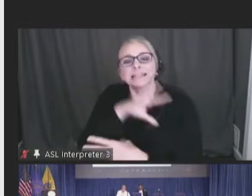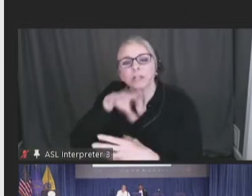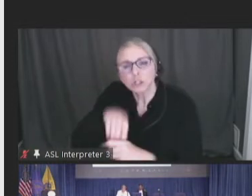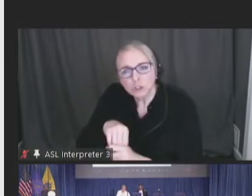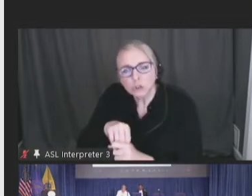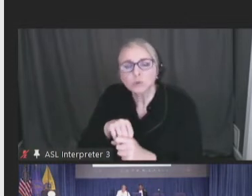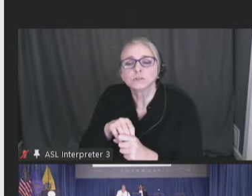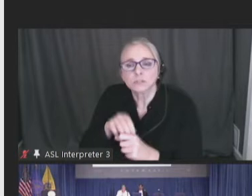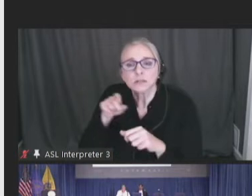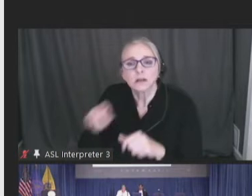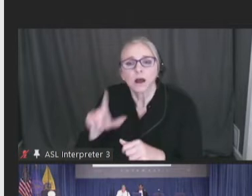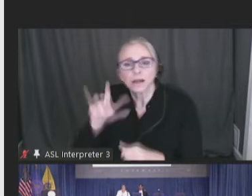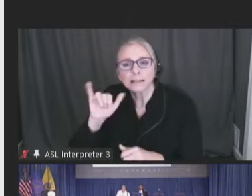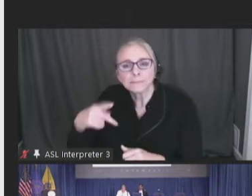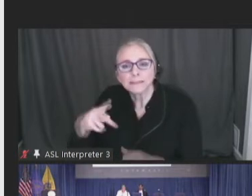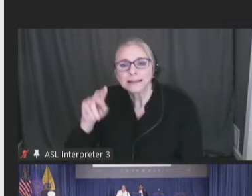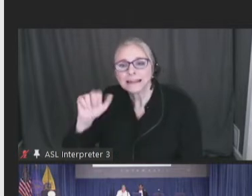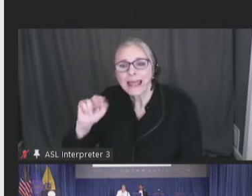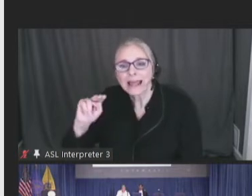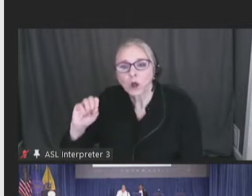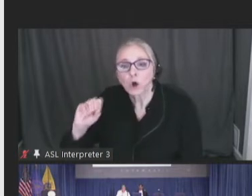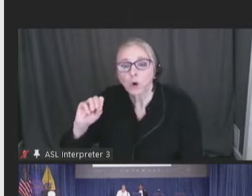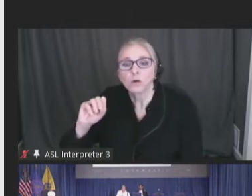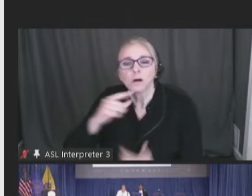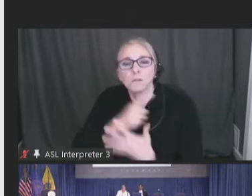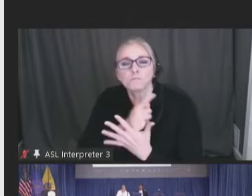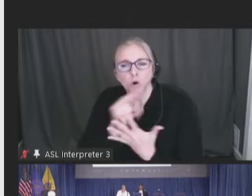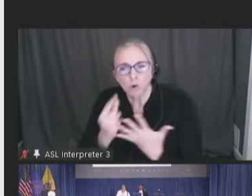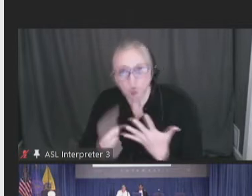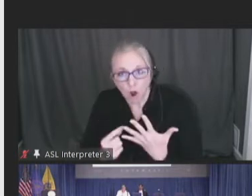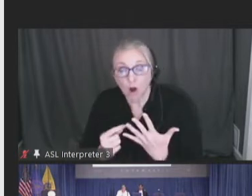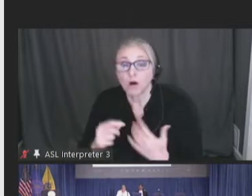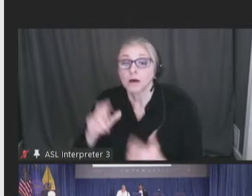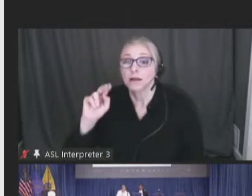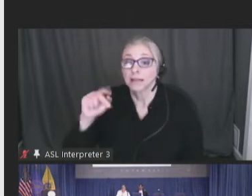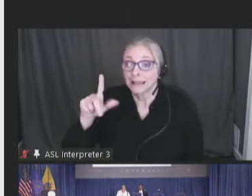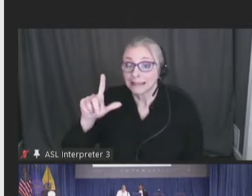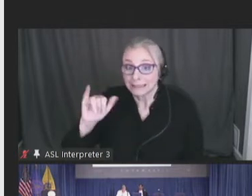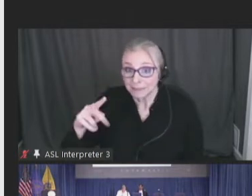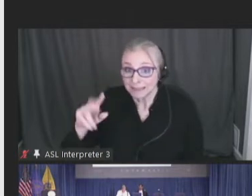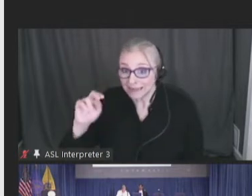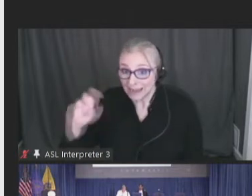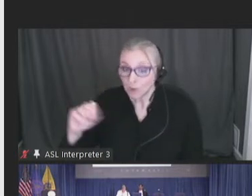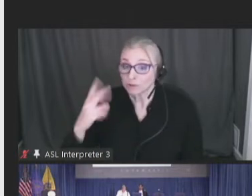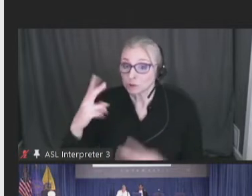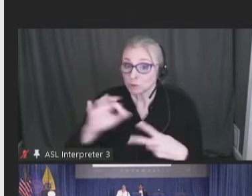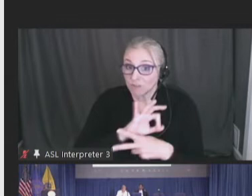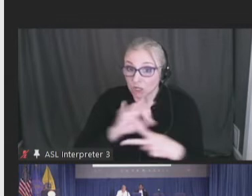a lipid nanoparticle. And the lipid nanoparticle has two main functions, that delivers the mRNA,